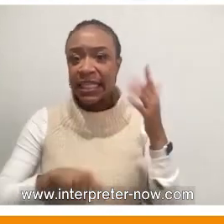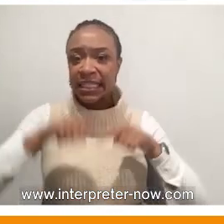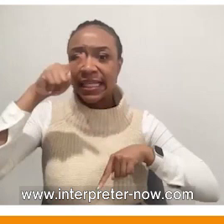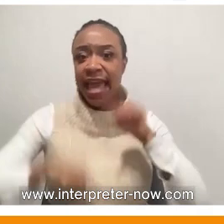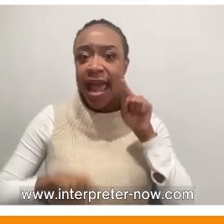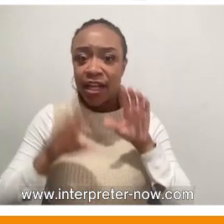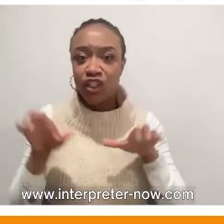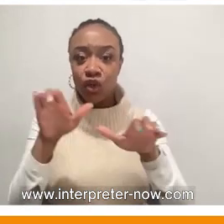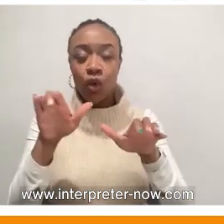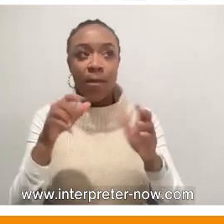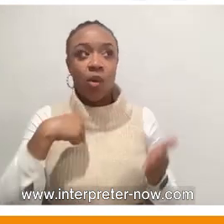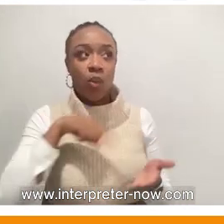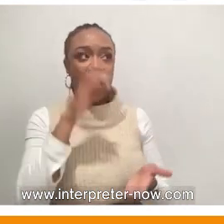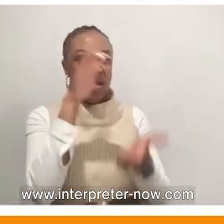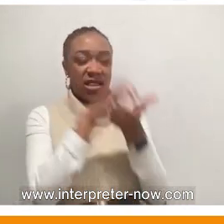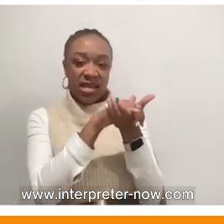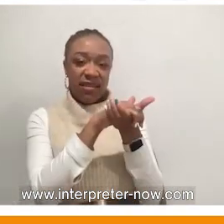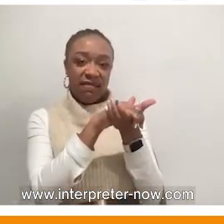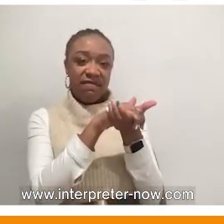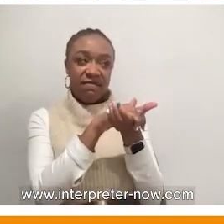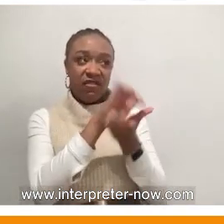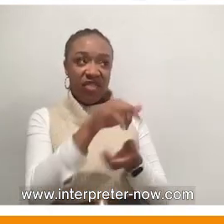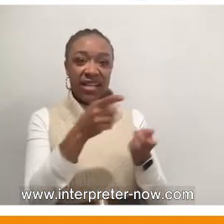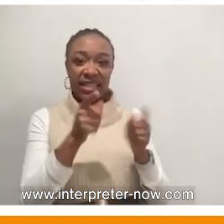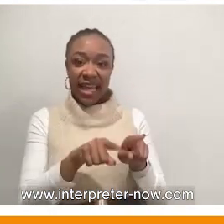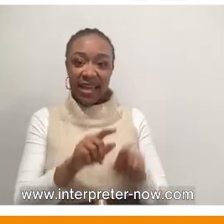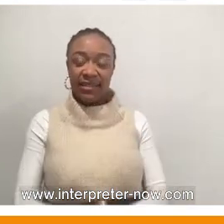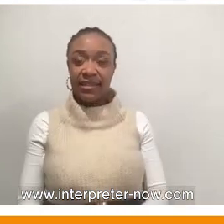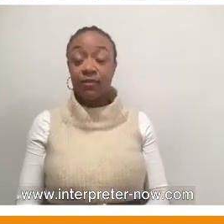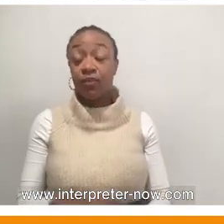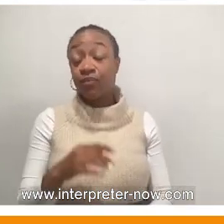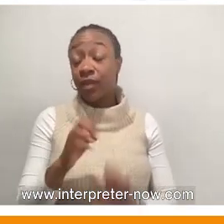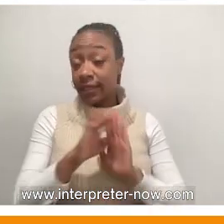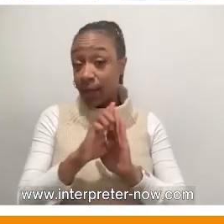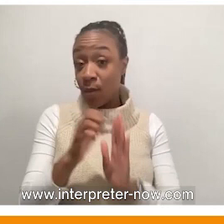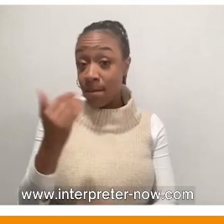we've just been made to believe that that's the case. I'll give you an example.